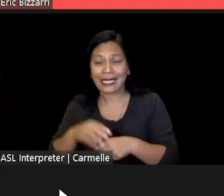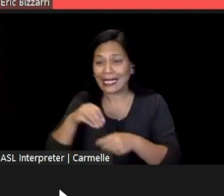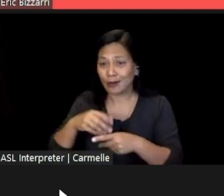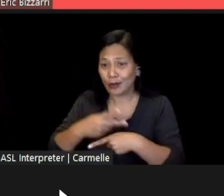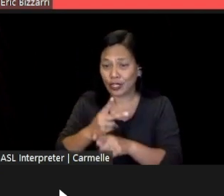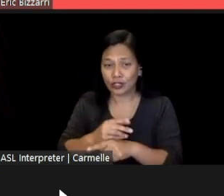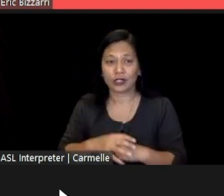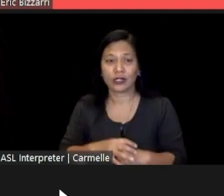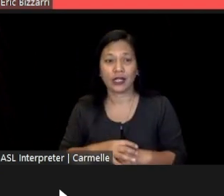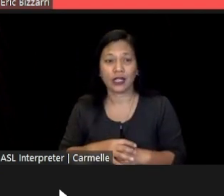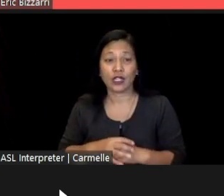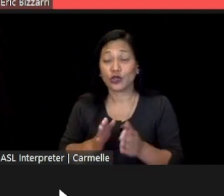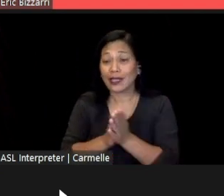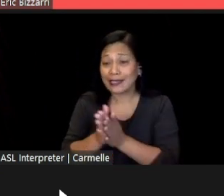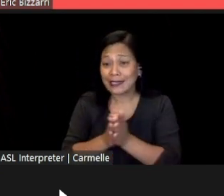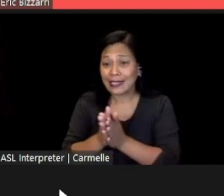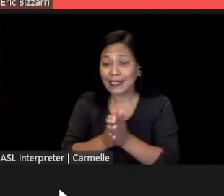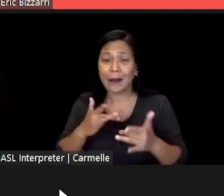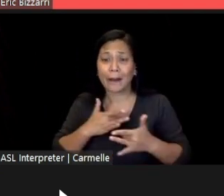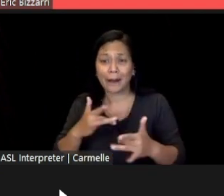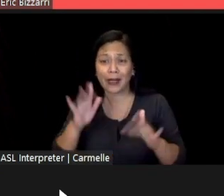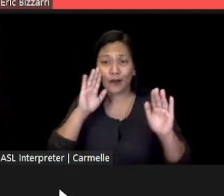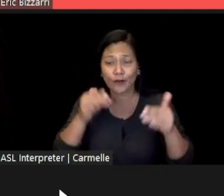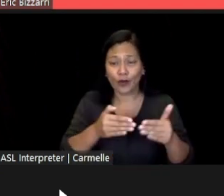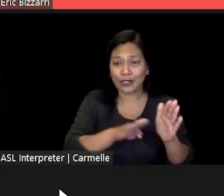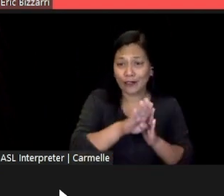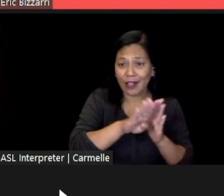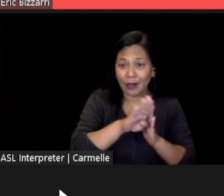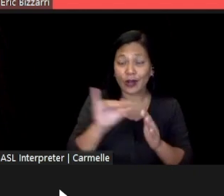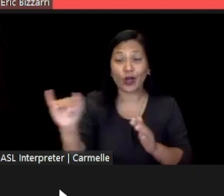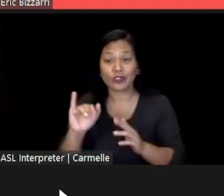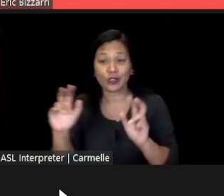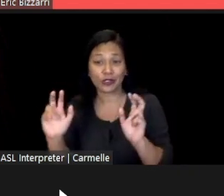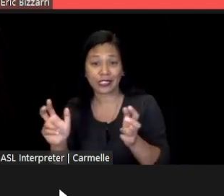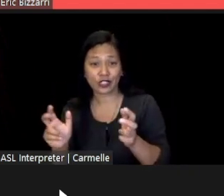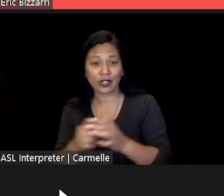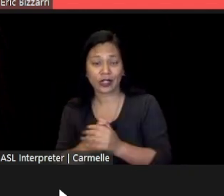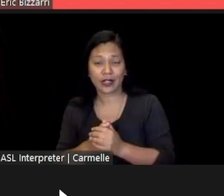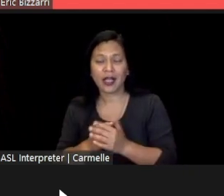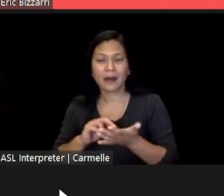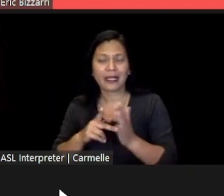So the incentives tend to focus on both development and digital to act as the, as a complimentary lever.